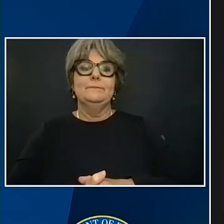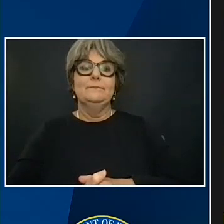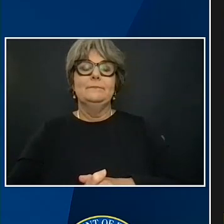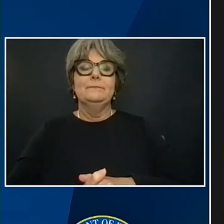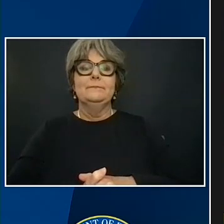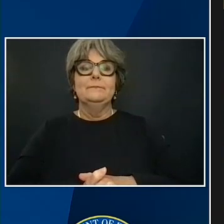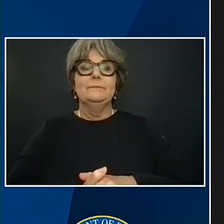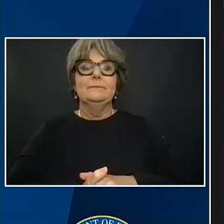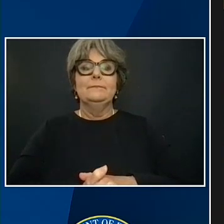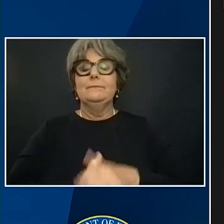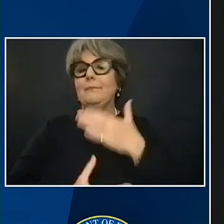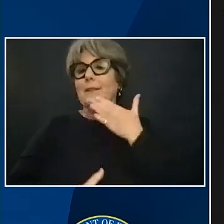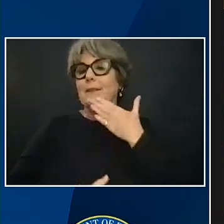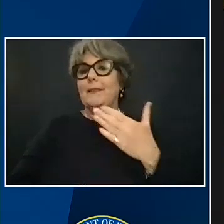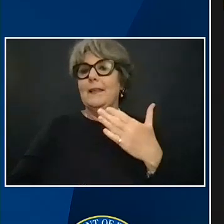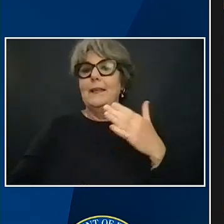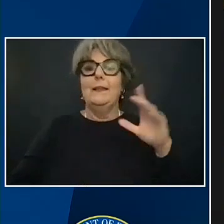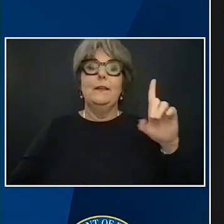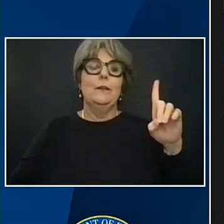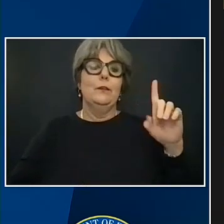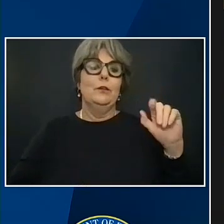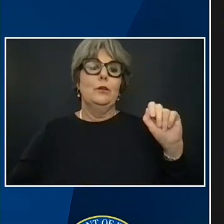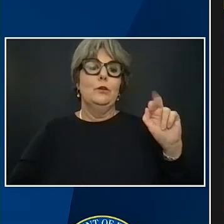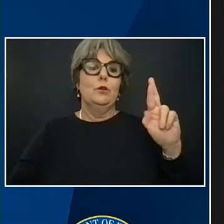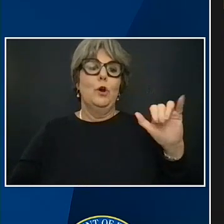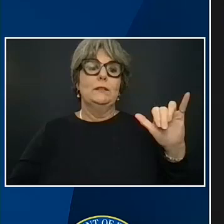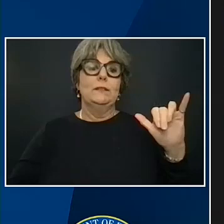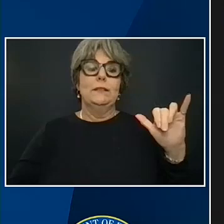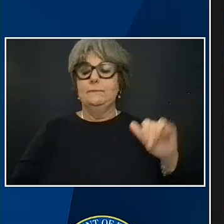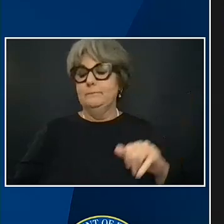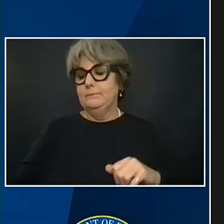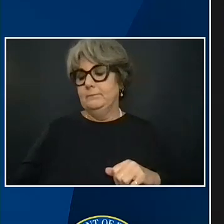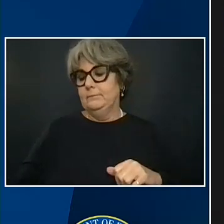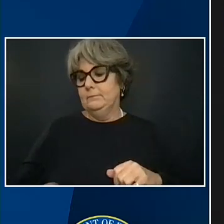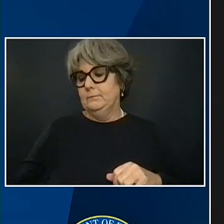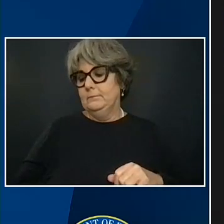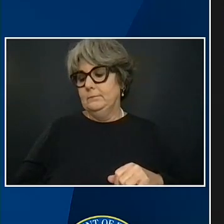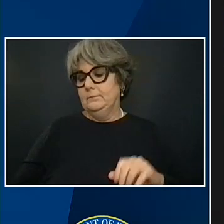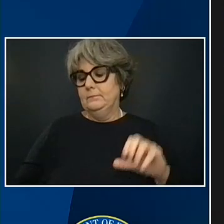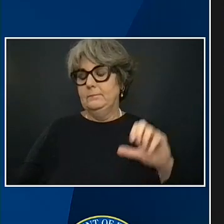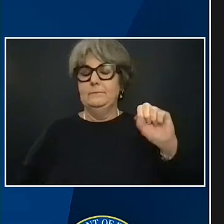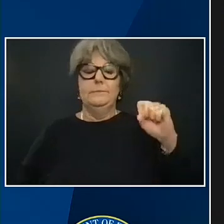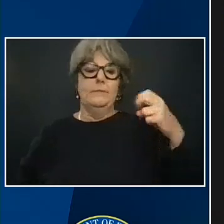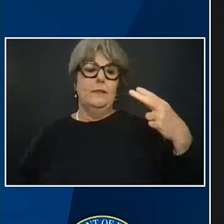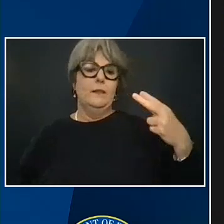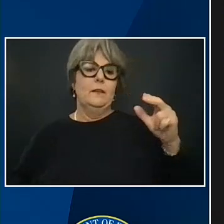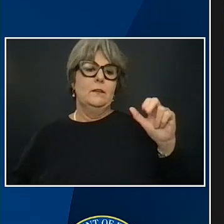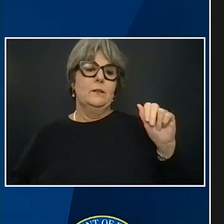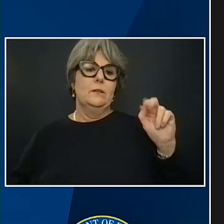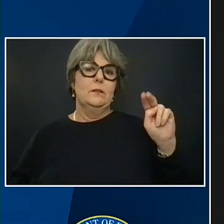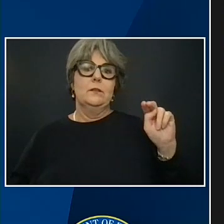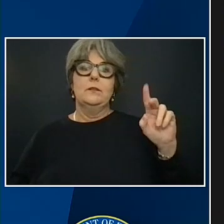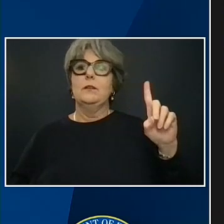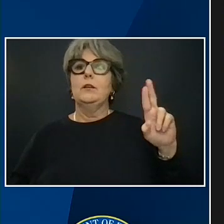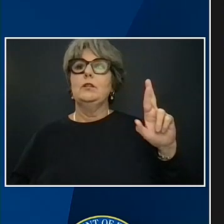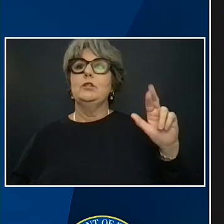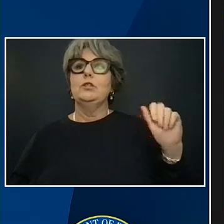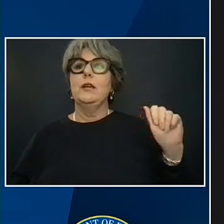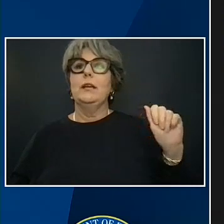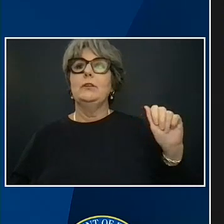Thank you, D'Arcy. Krystil, who's next? Next, we have Chandra Crosby from Evergreen Beauty College. Chandra is in the room.